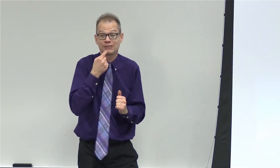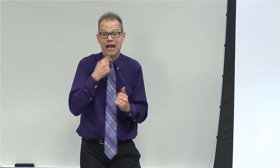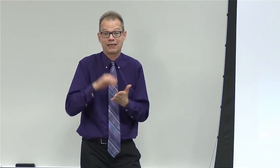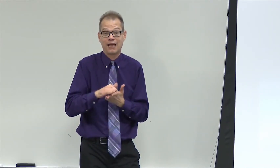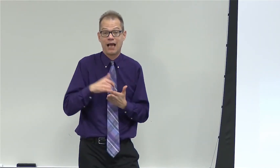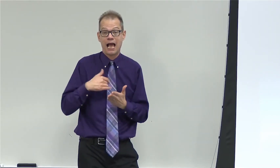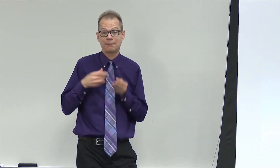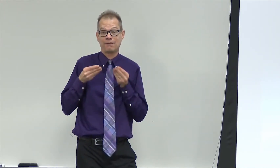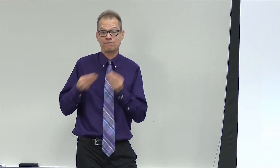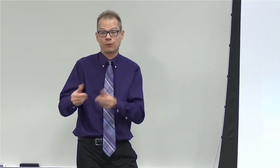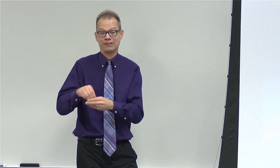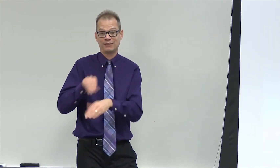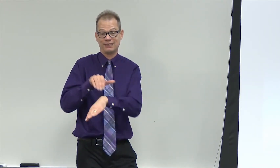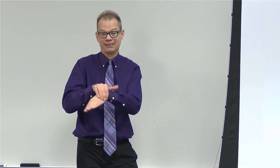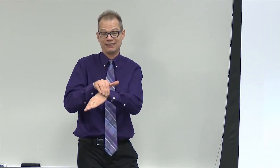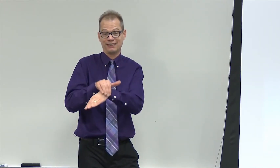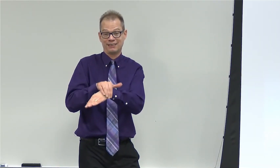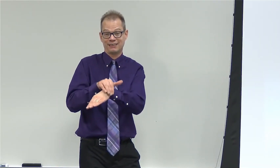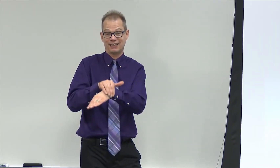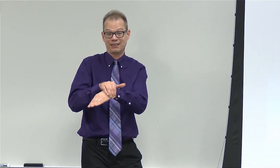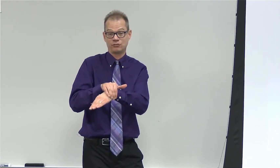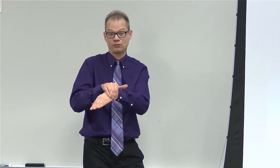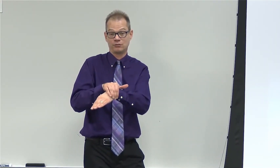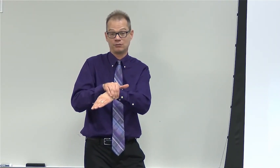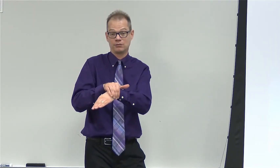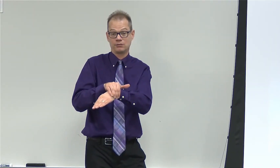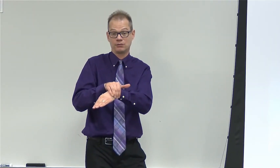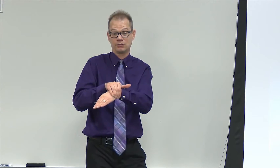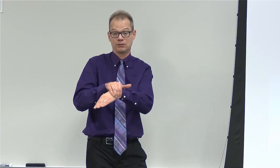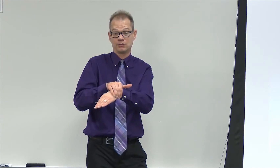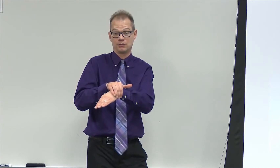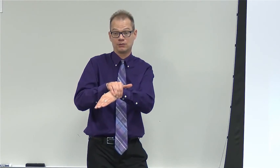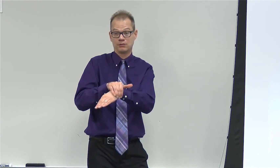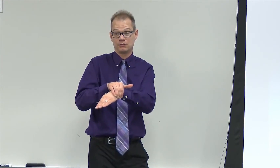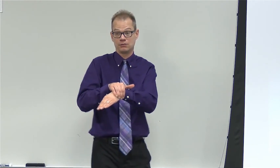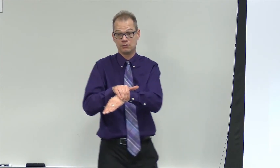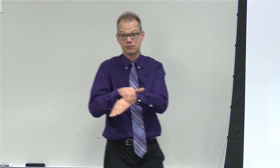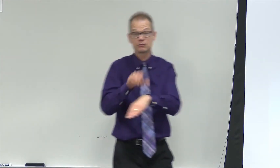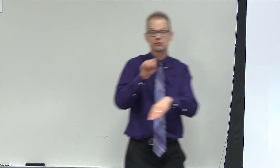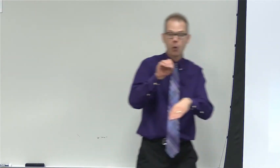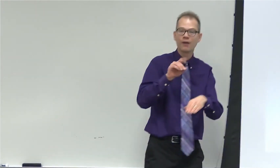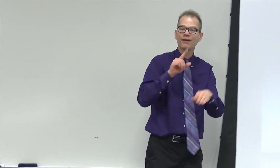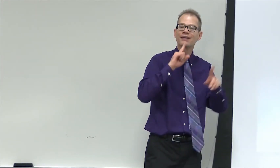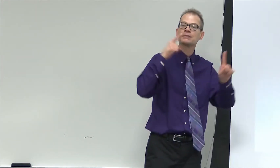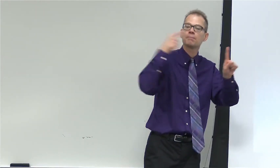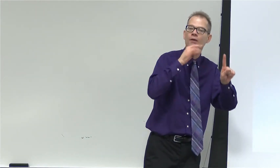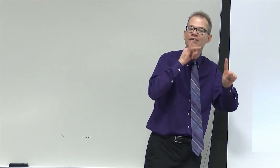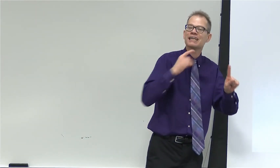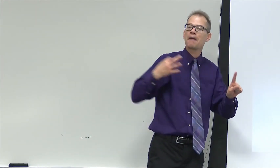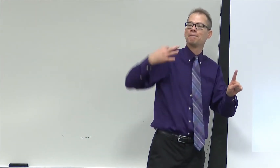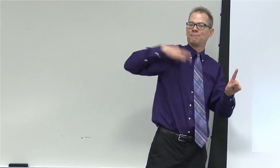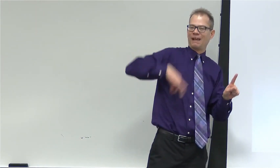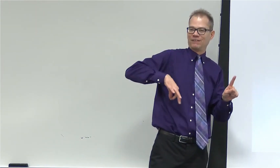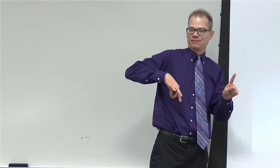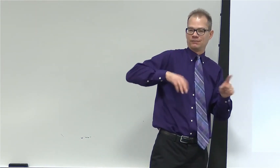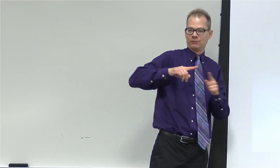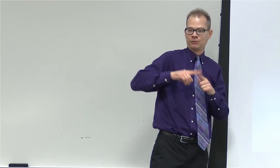And those who said that they were fluent in English...